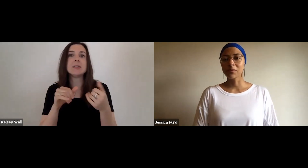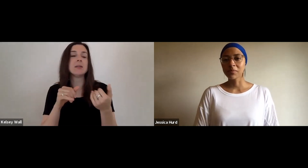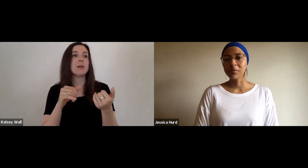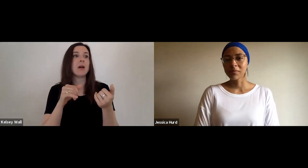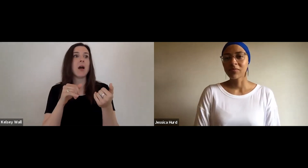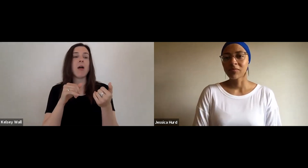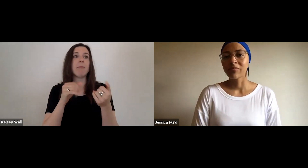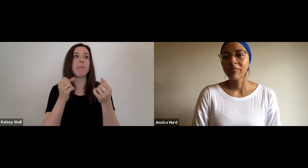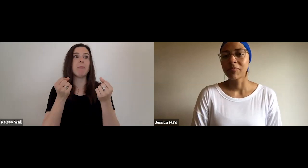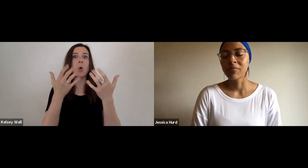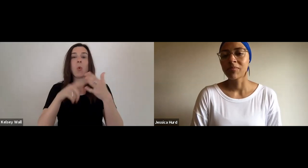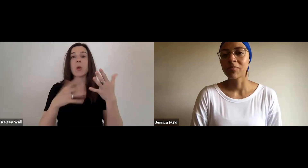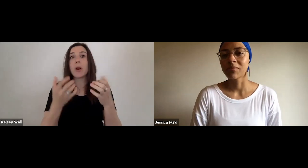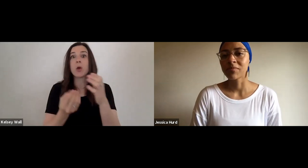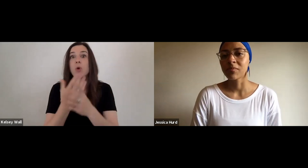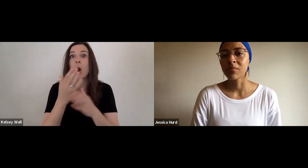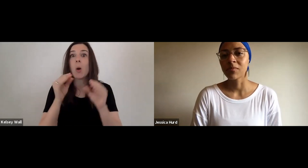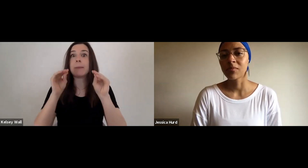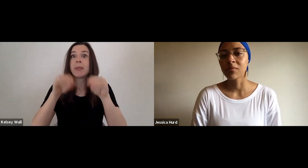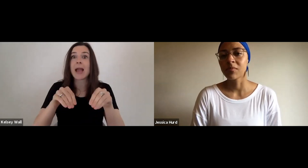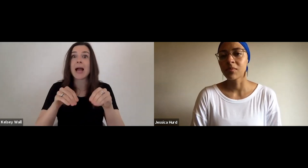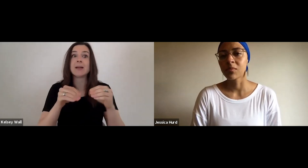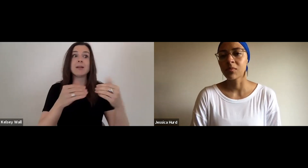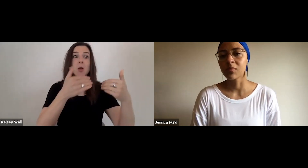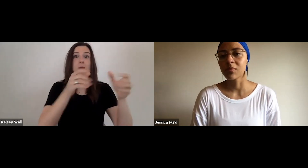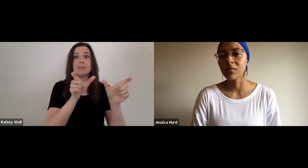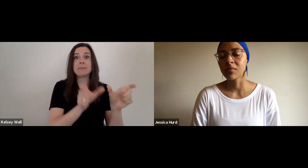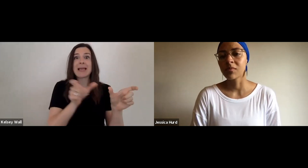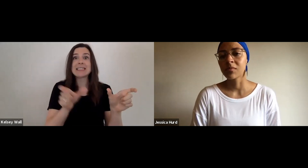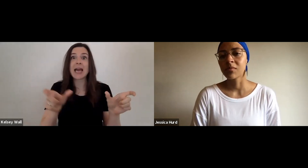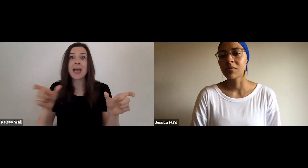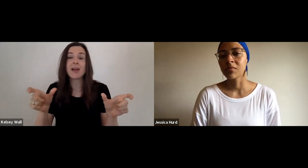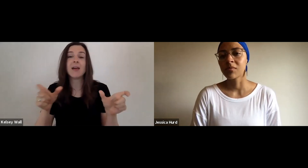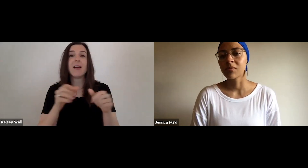Perhaps I set up a garden for the first time and experienced growing something and planting something